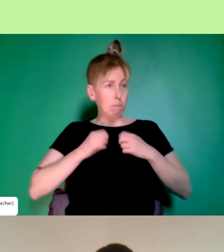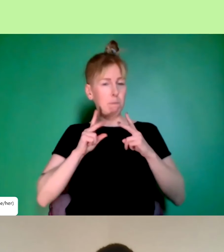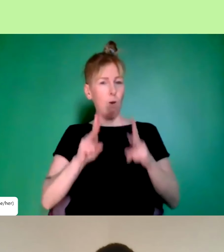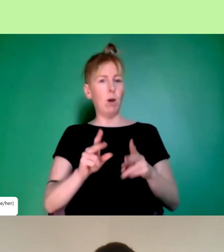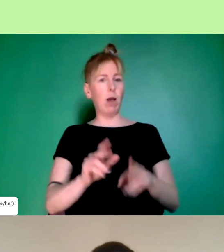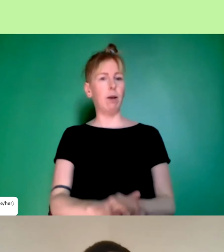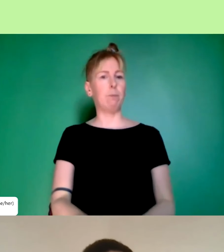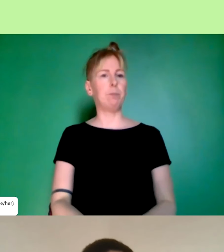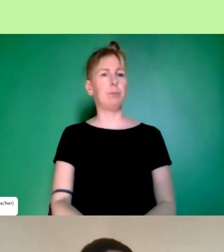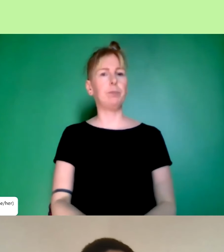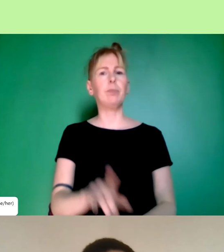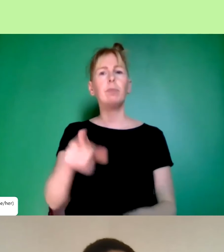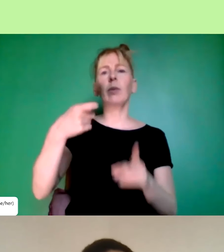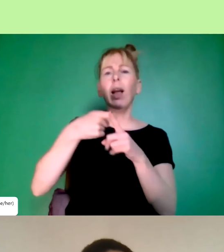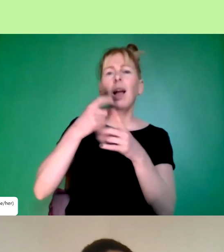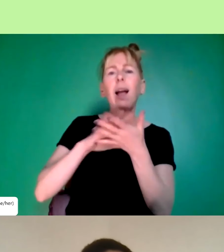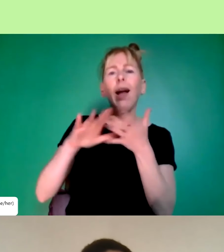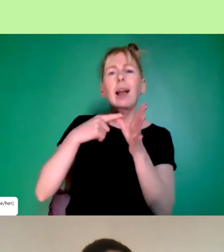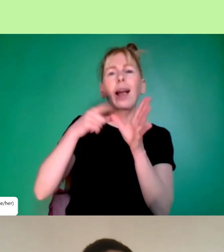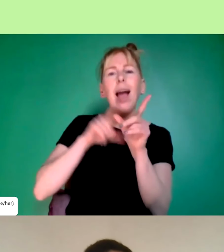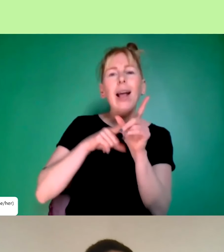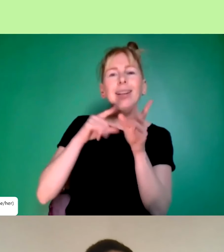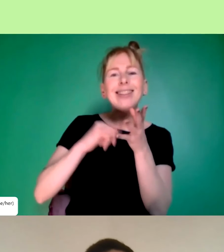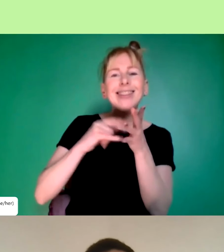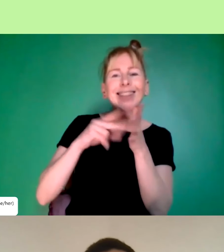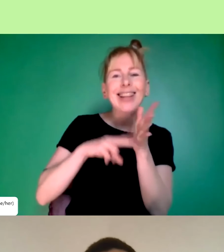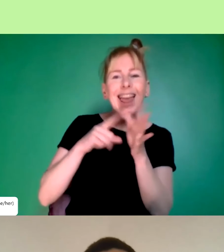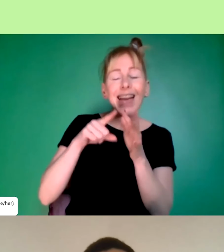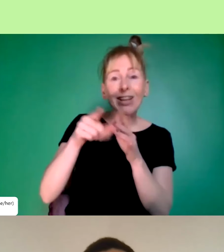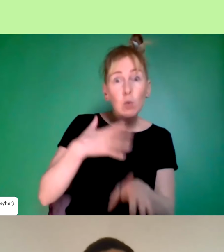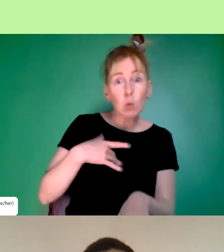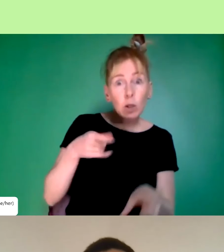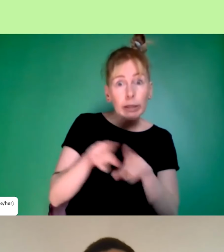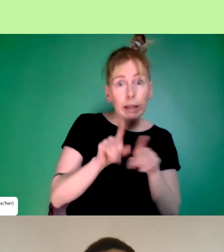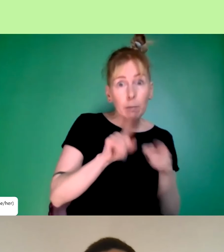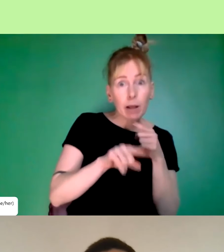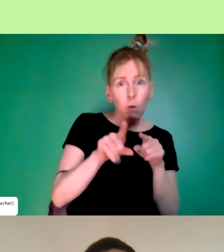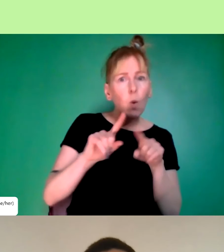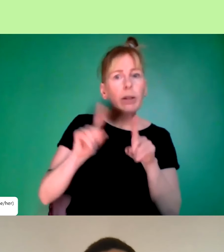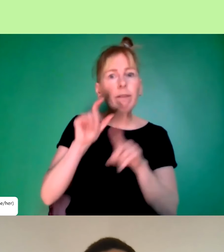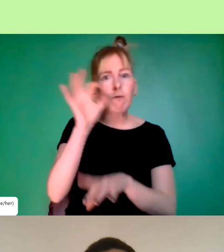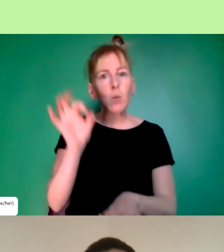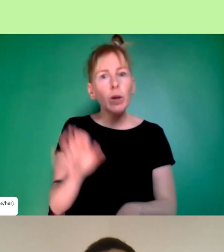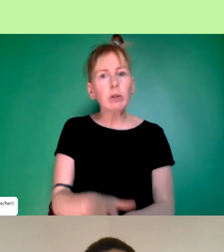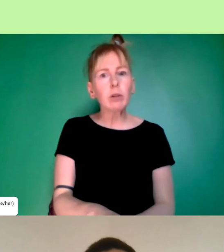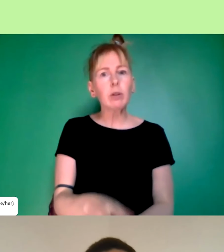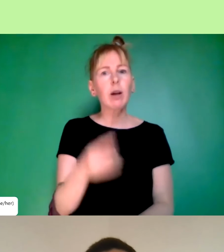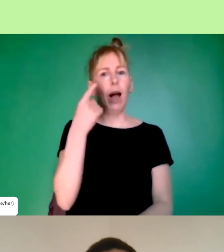Okay, Khanyisile, do you want to jump in on this one? Or do you want to take another question? >> KHANYISILE: I think Jack has it under control.